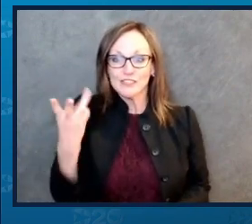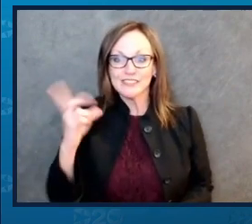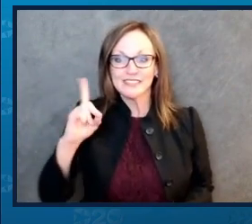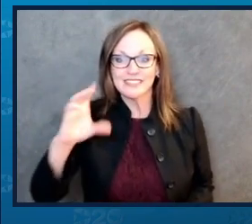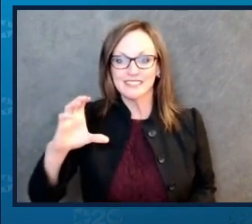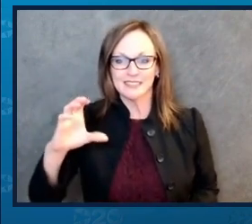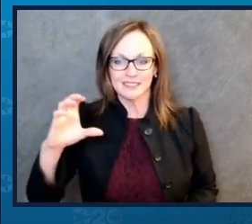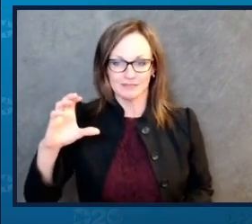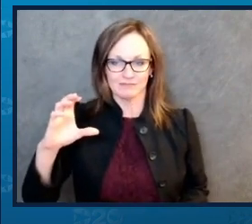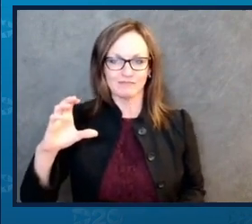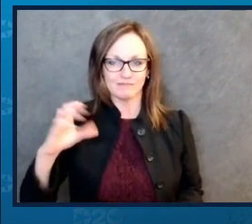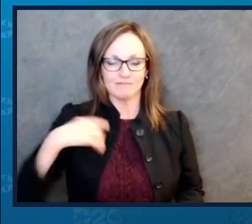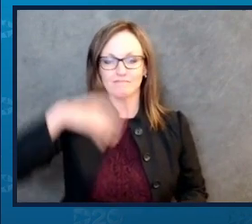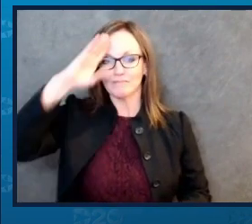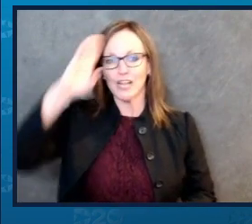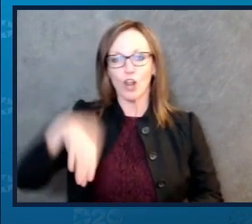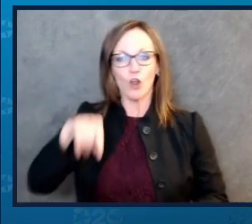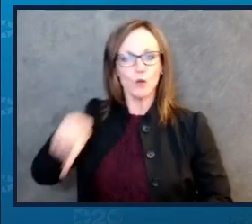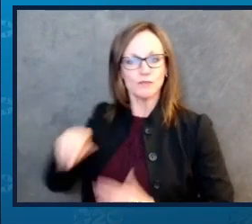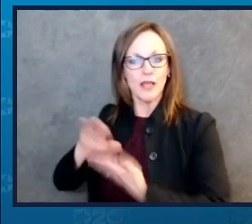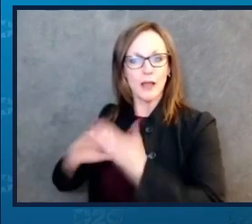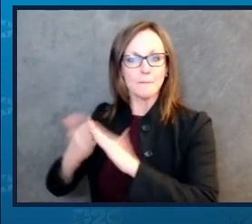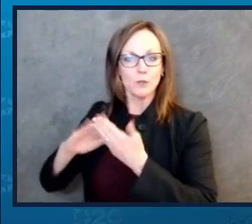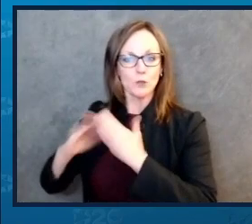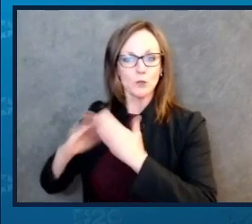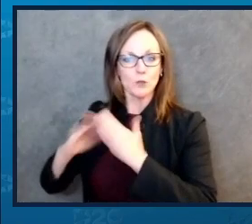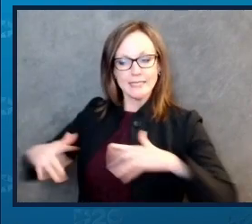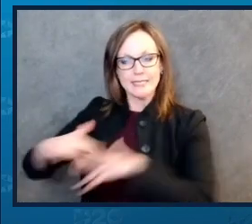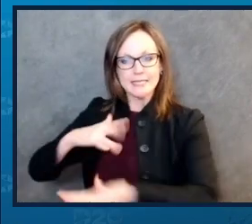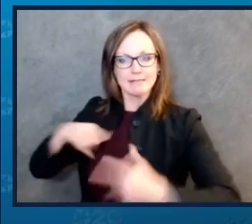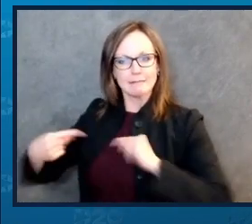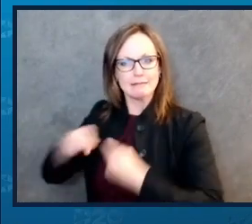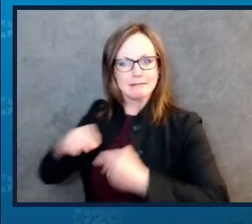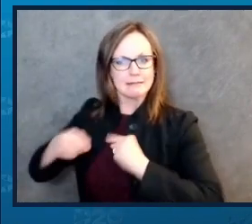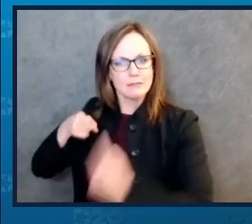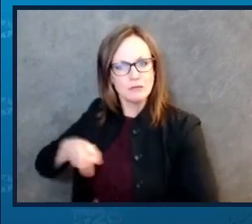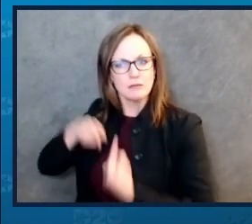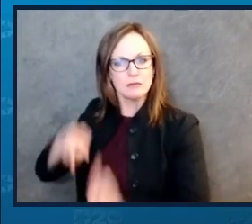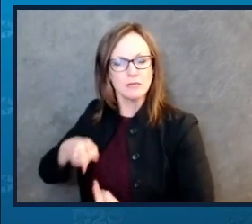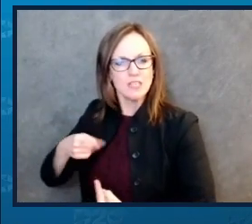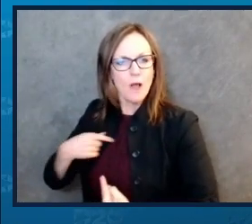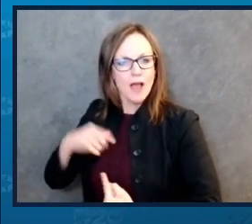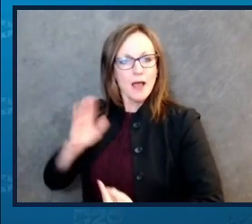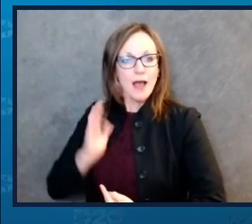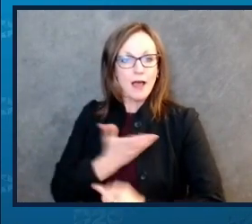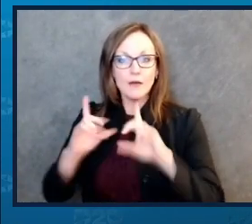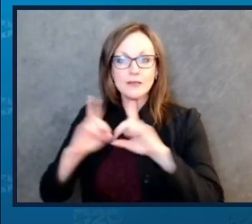IMPORTANT IN OUR COMMUNITY. WE LOOK FORWARD TO MAKE SURE THIS ISLEWELL REPRESENTED.